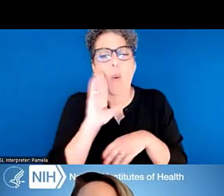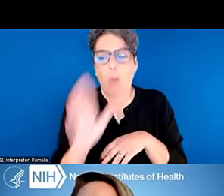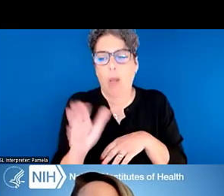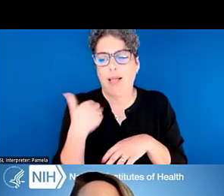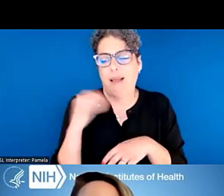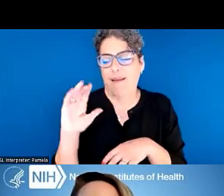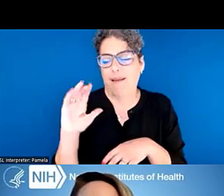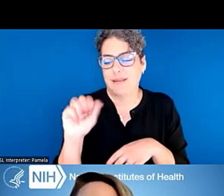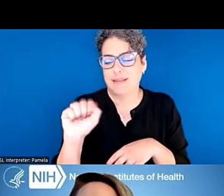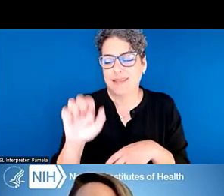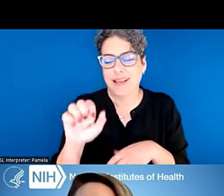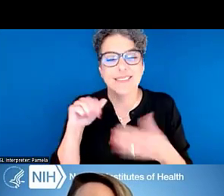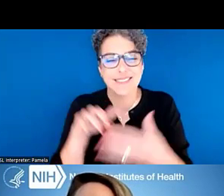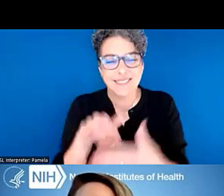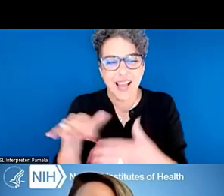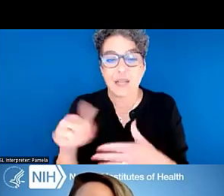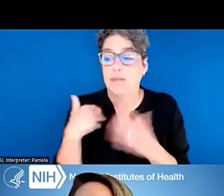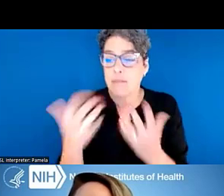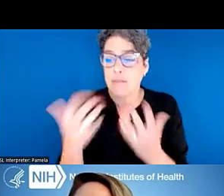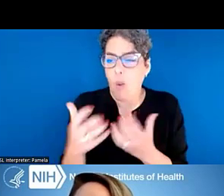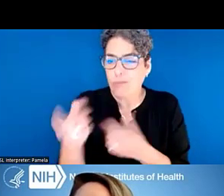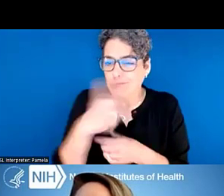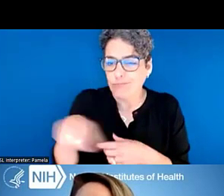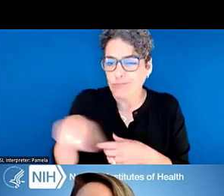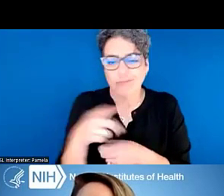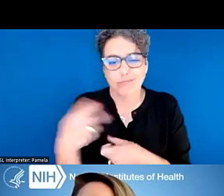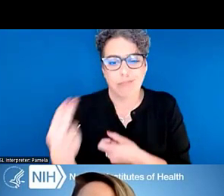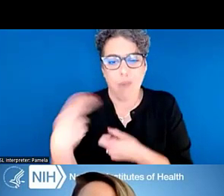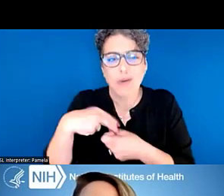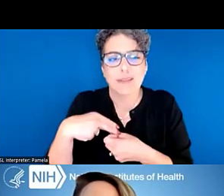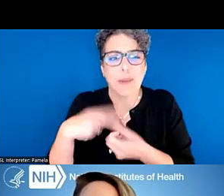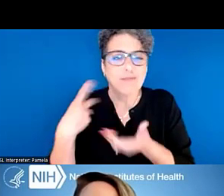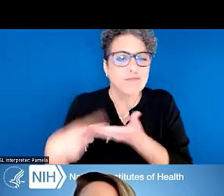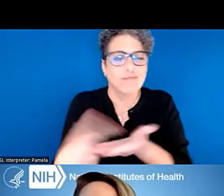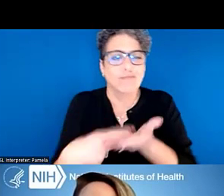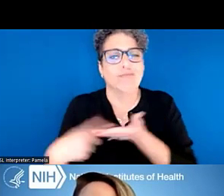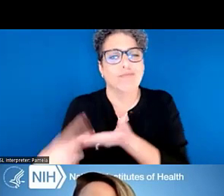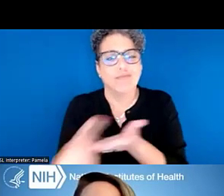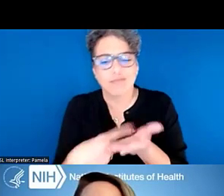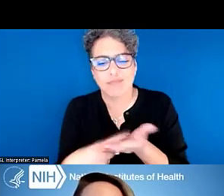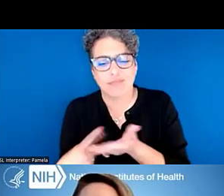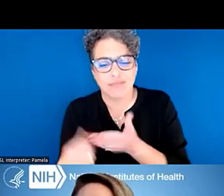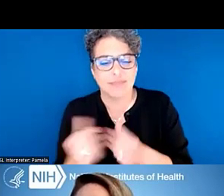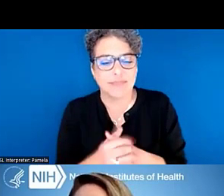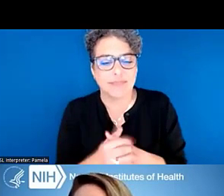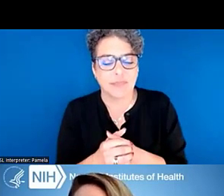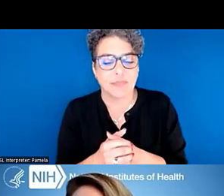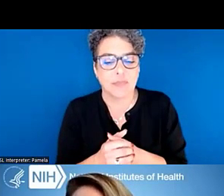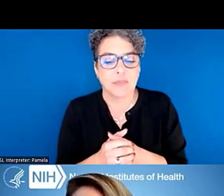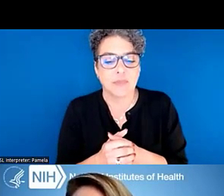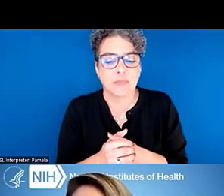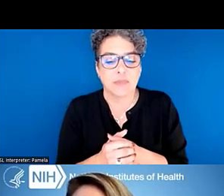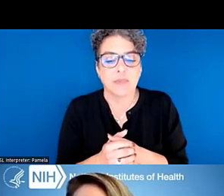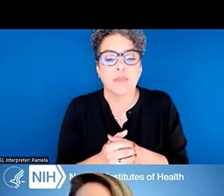and for you to participate in this conversation. So for those of us who are here live,